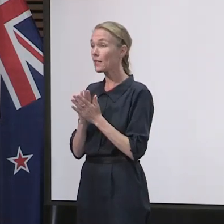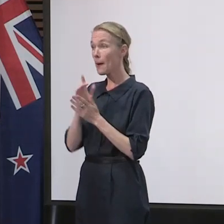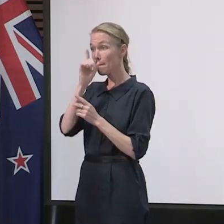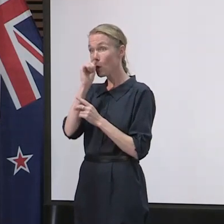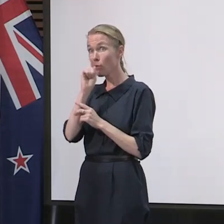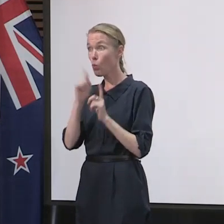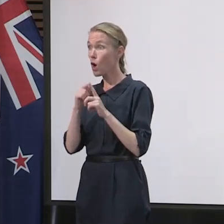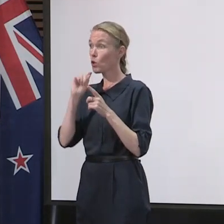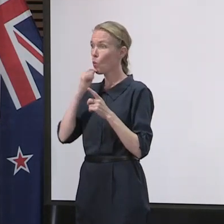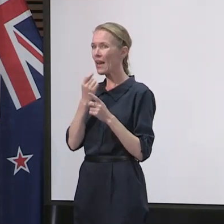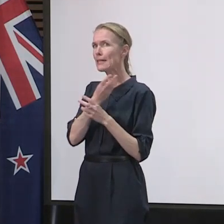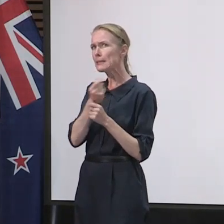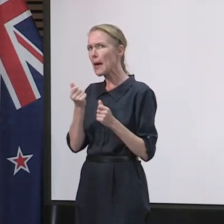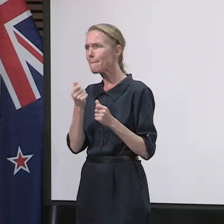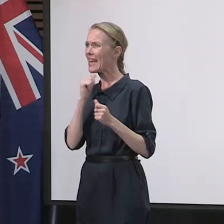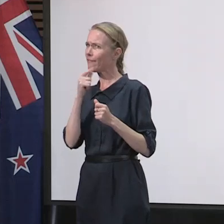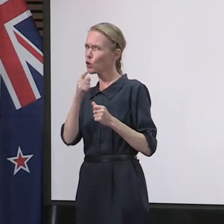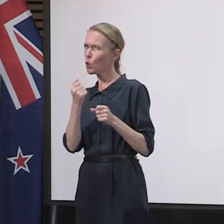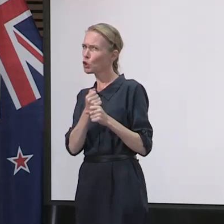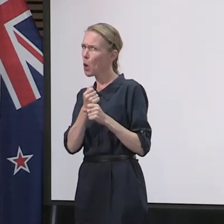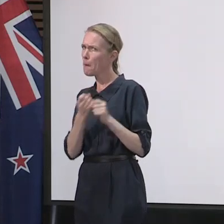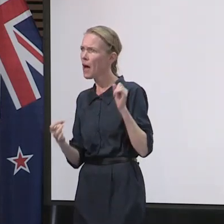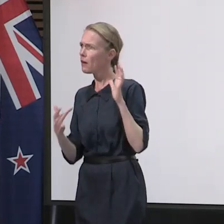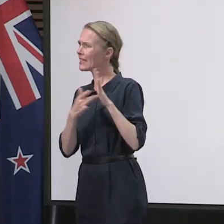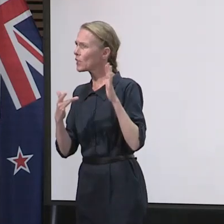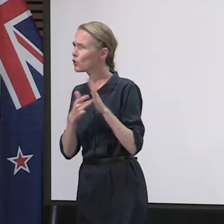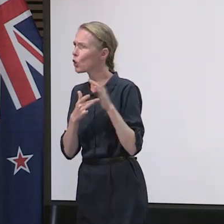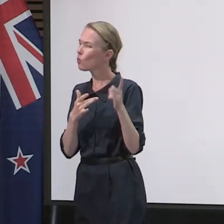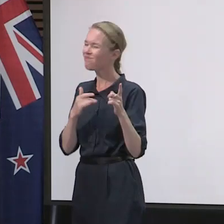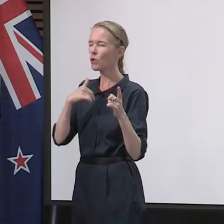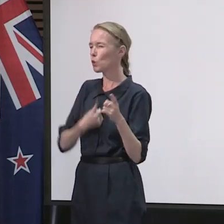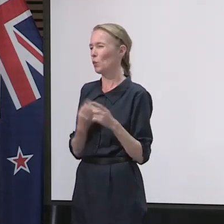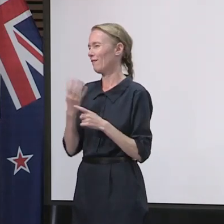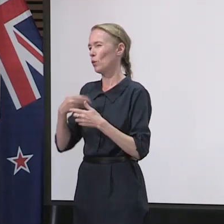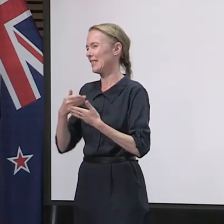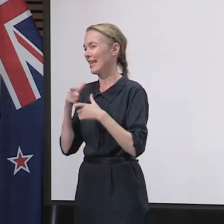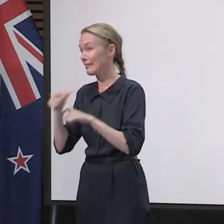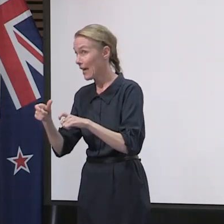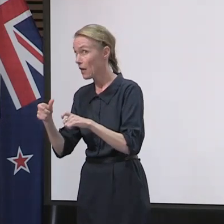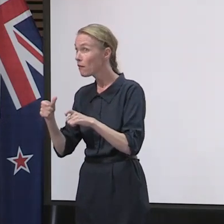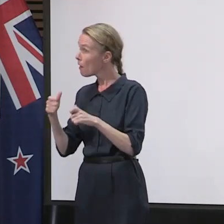moment, is are there plans to